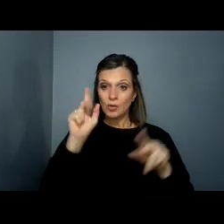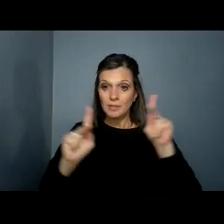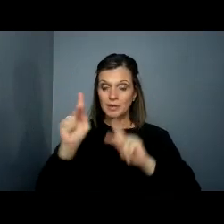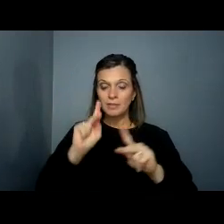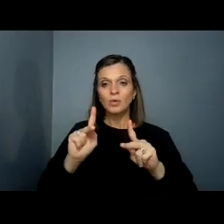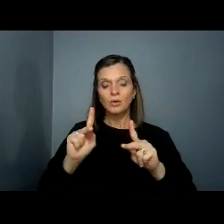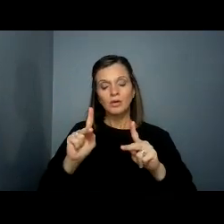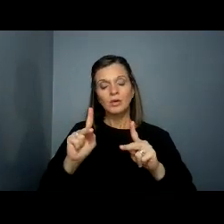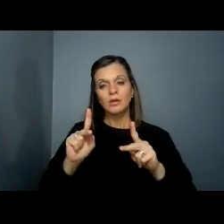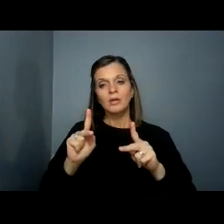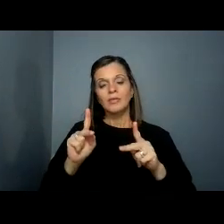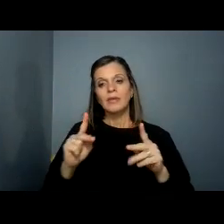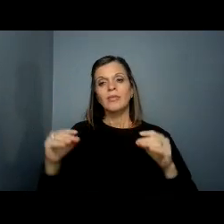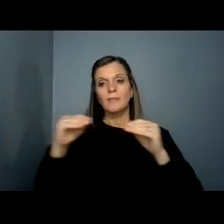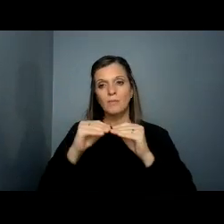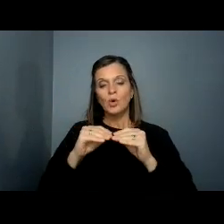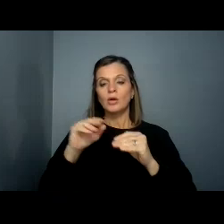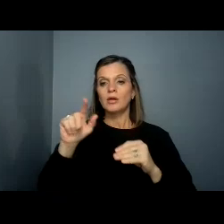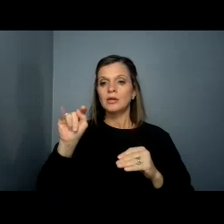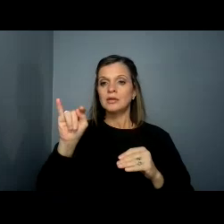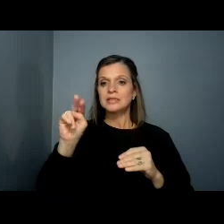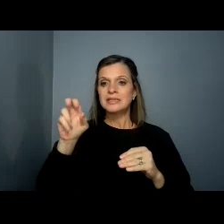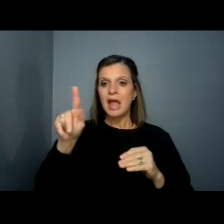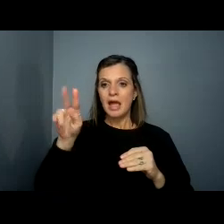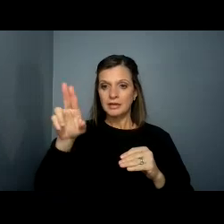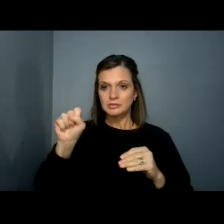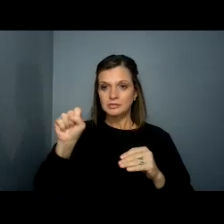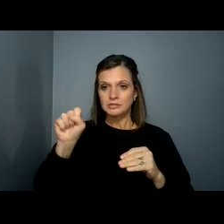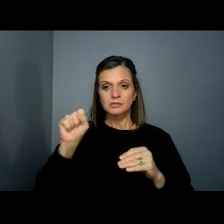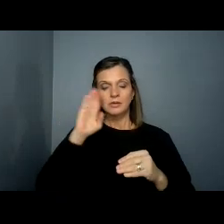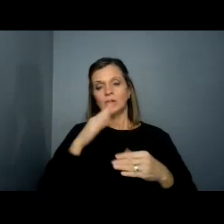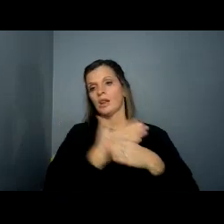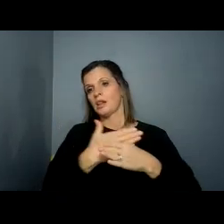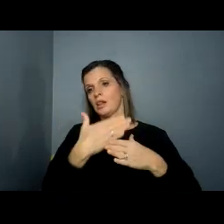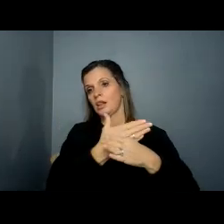So it's just a lot of, but I would definitely try hearing aids and I would definitely maybe